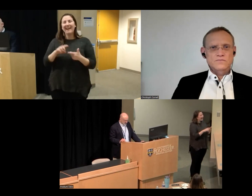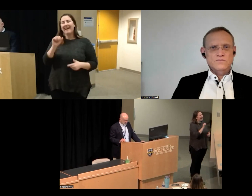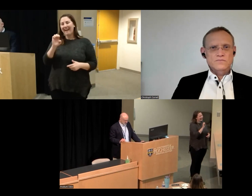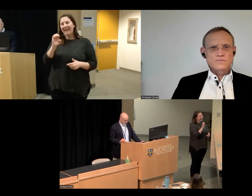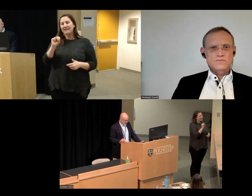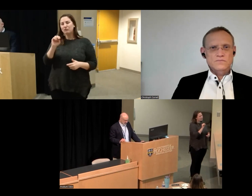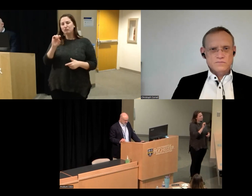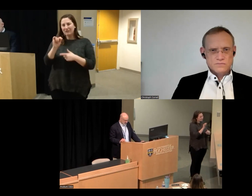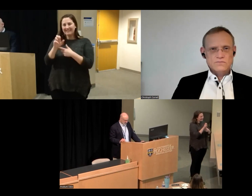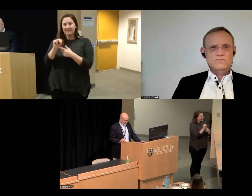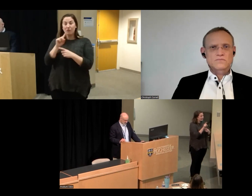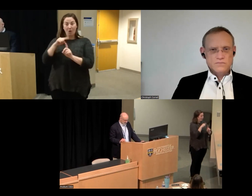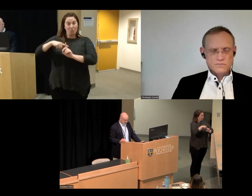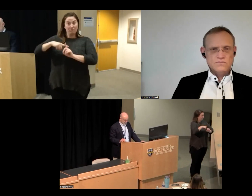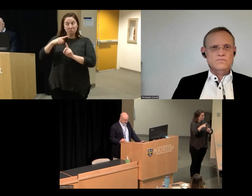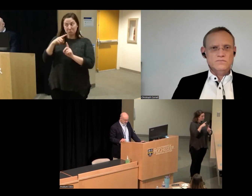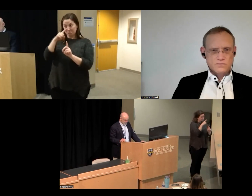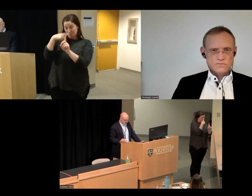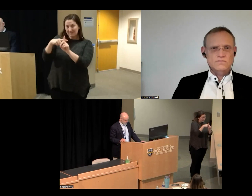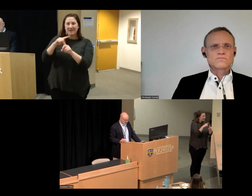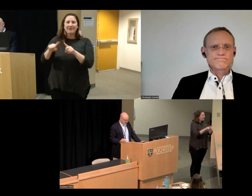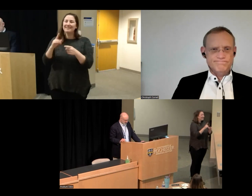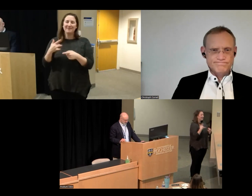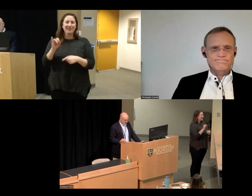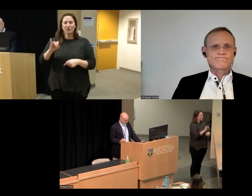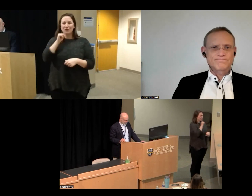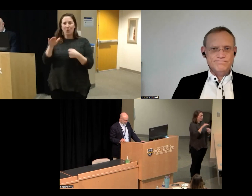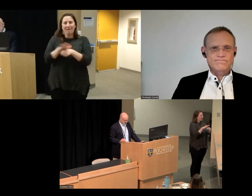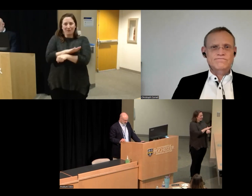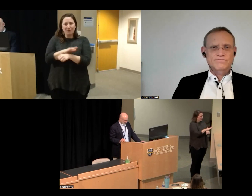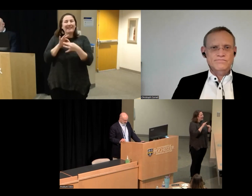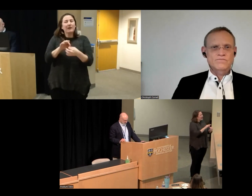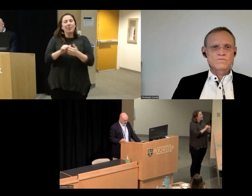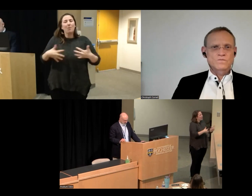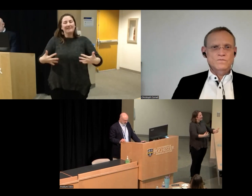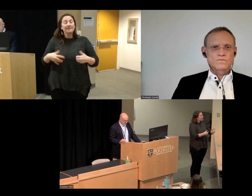are extremely promising but often not covered by insurance for obesity plus minus